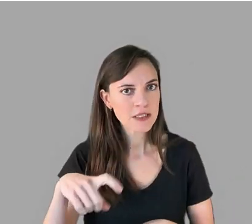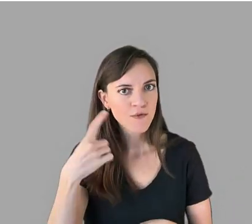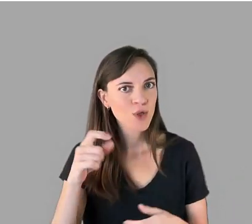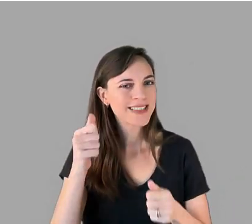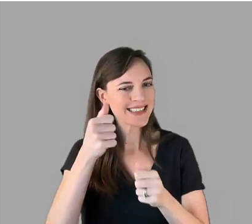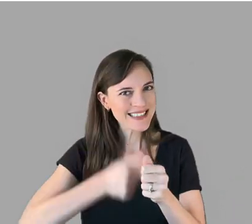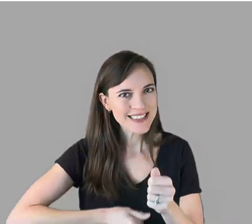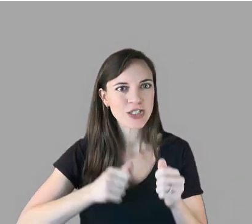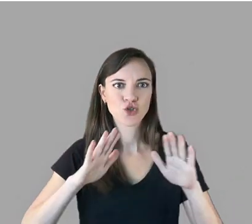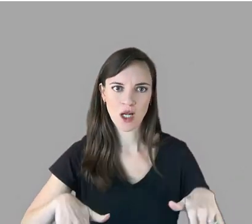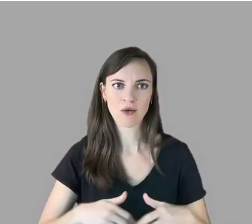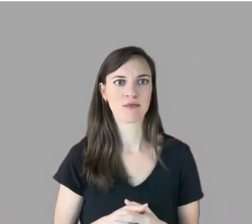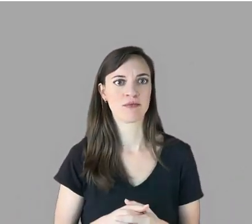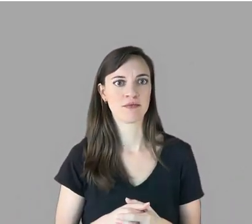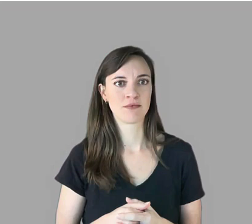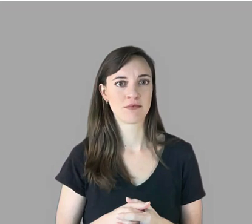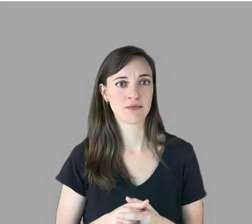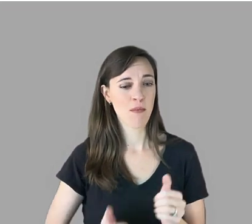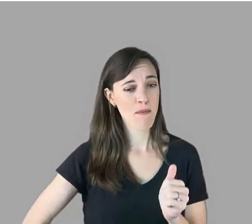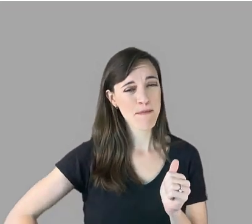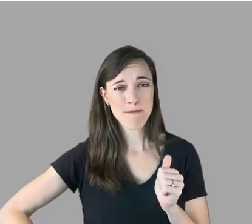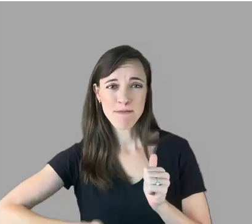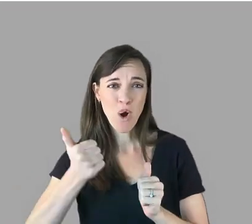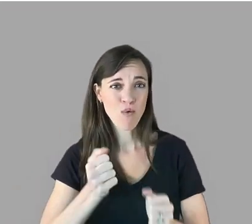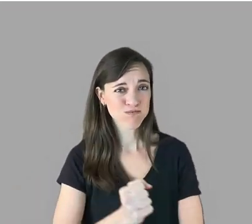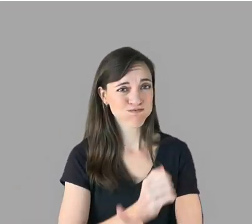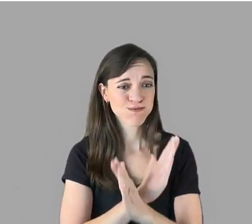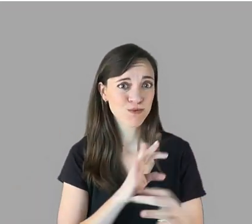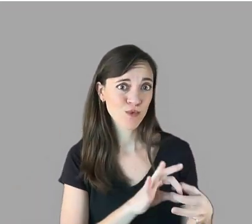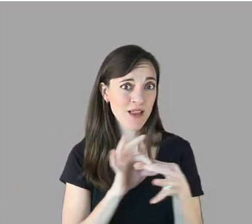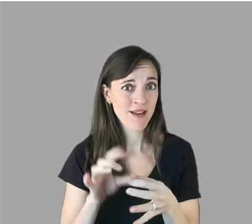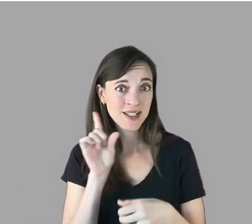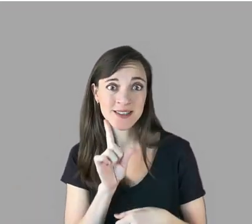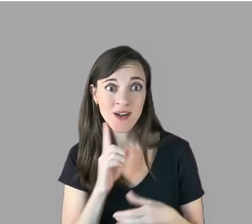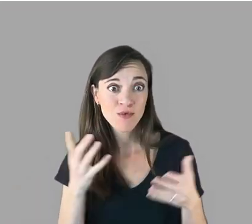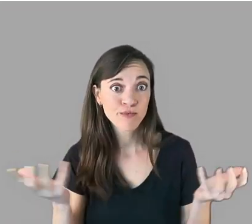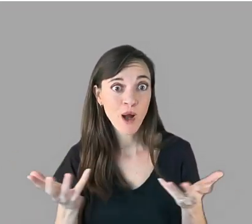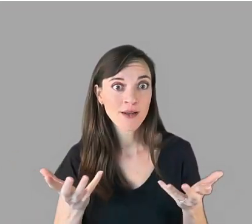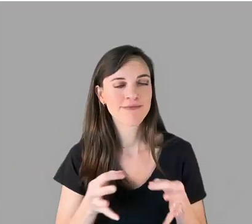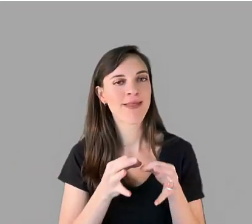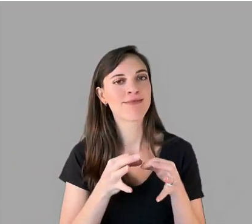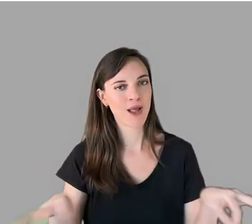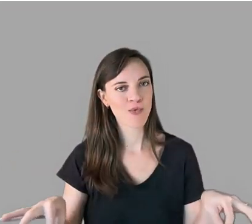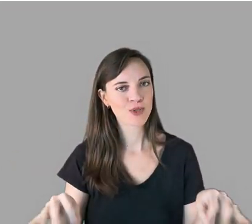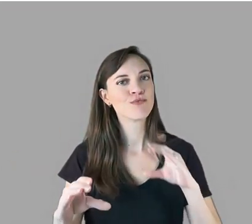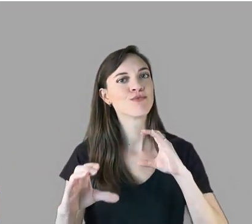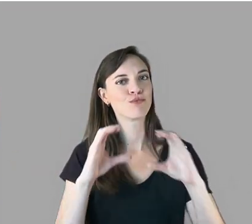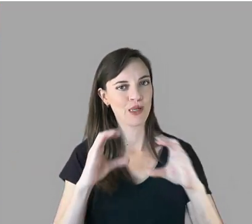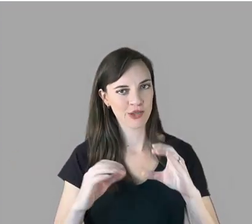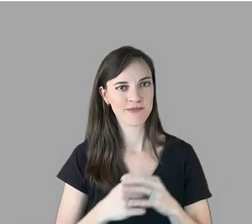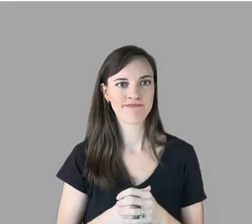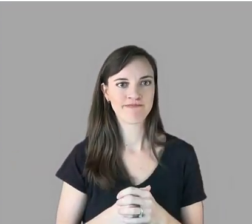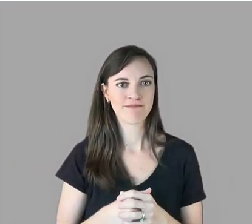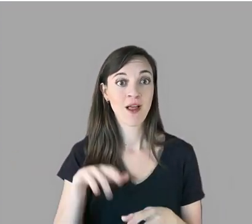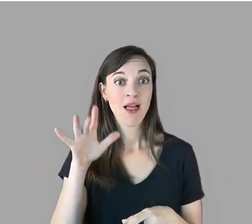educational needs for the individual child. The major barriers to learning associated with deafness relate to language and communication, which,